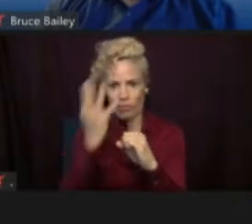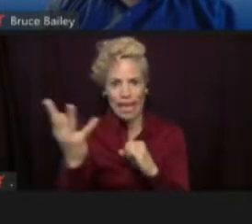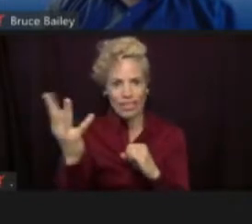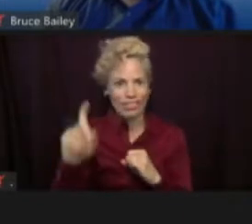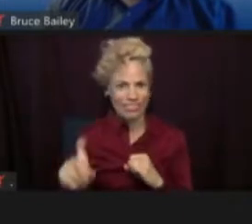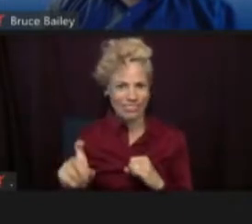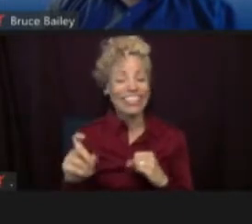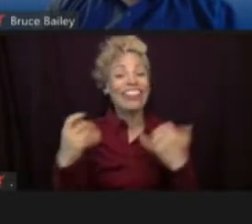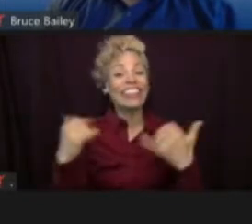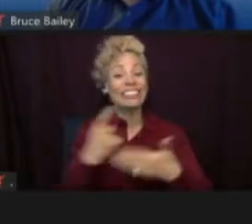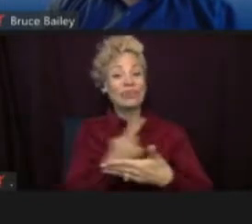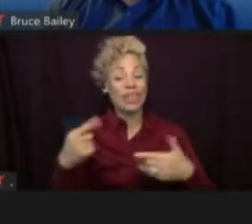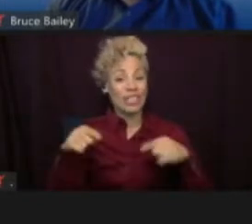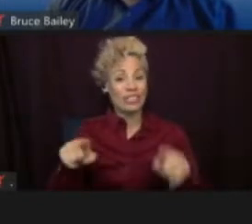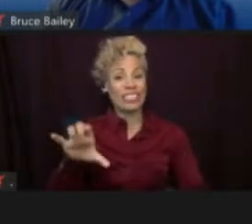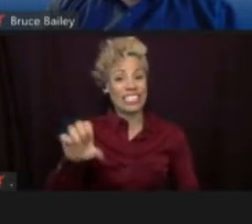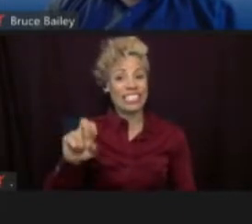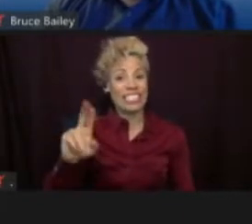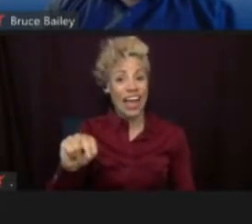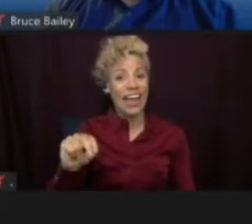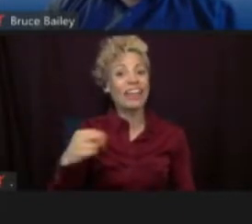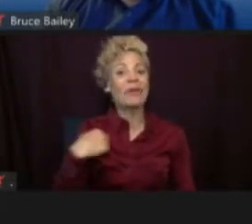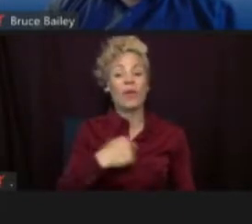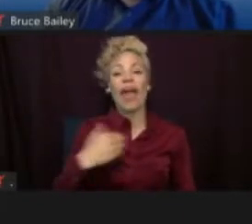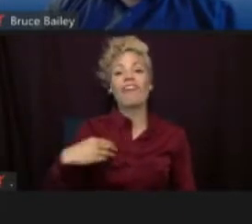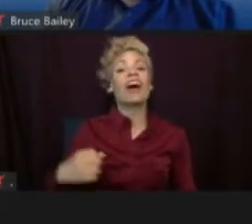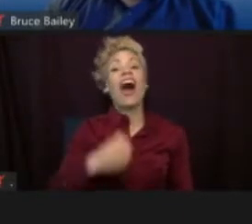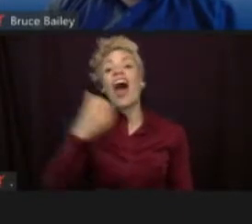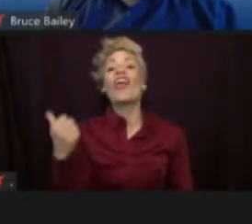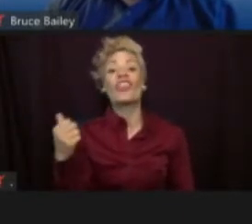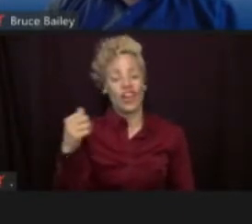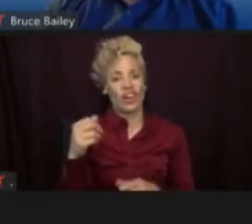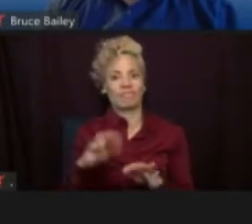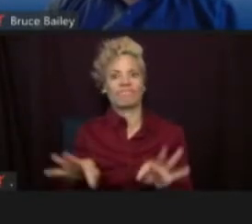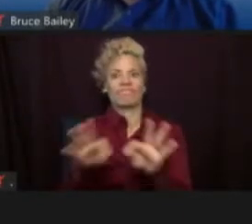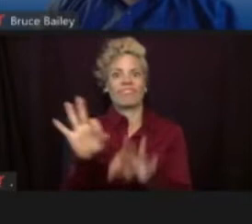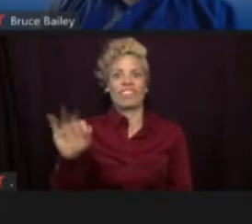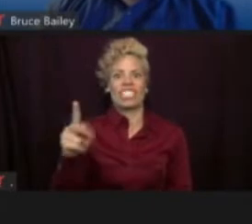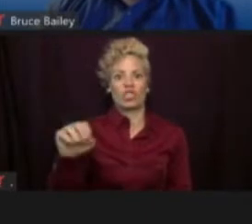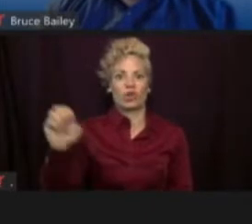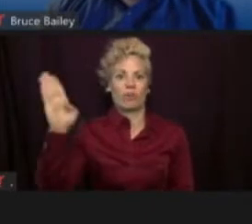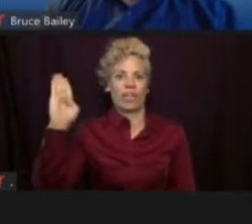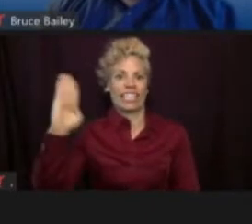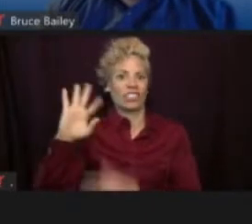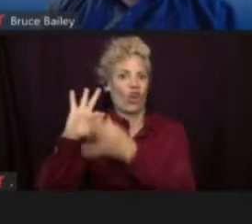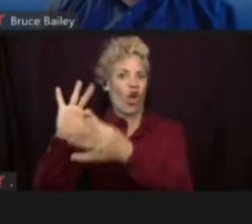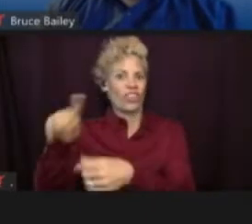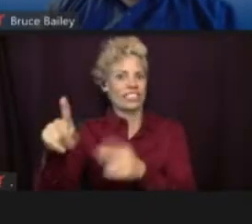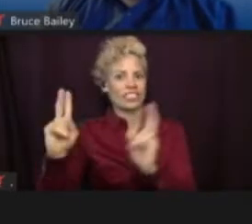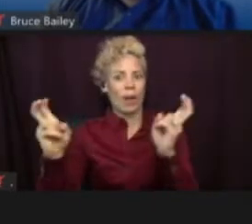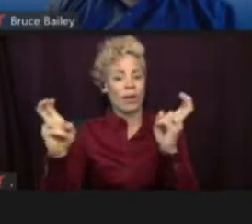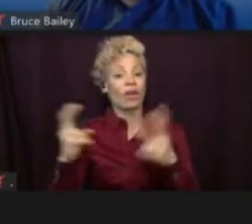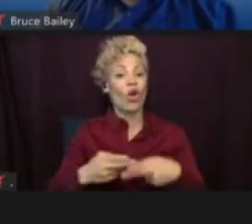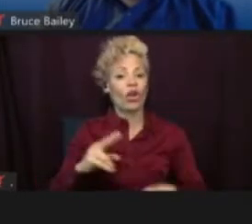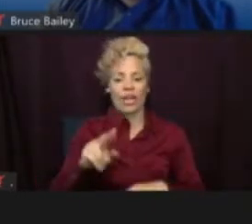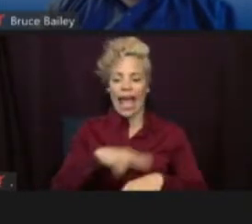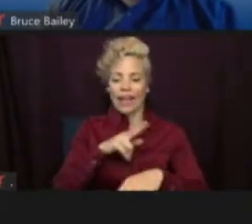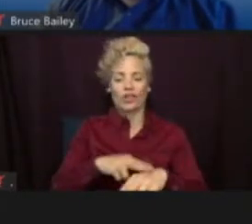there is indeed another feature presentation on this very topic. It is called, "National Security and Accessibility,